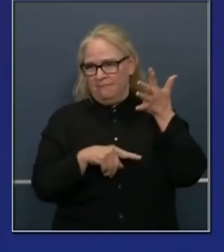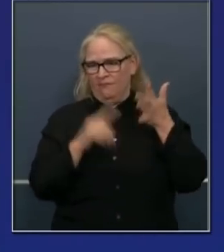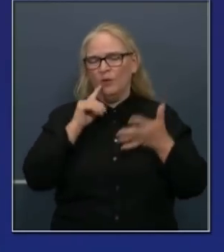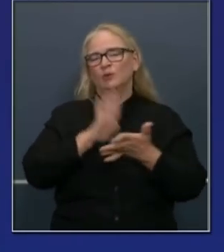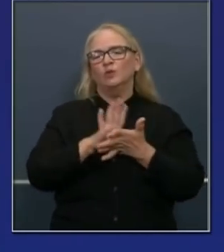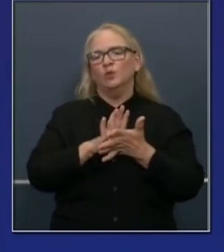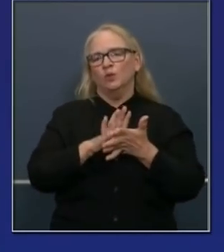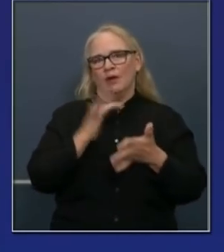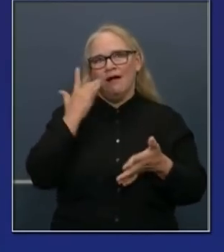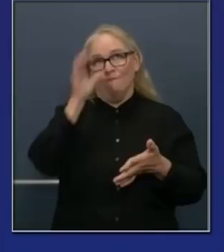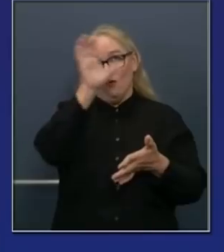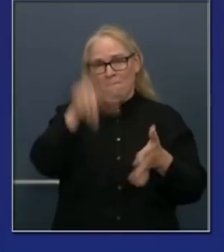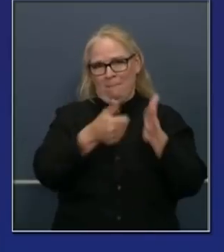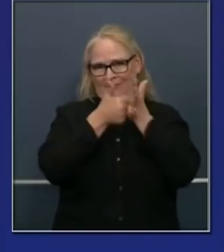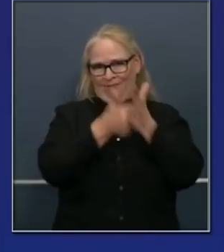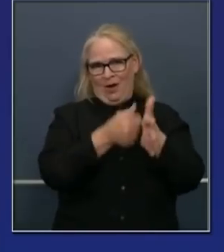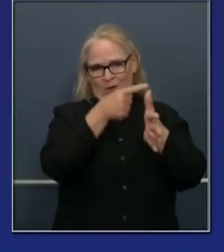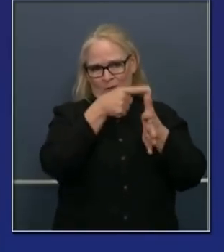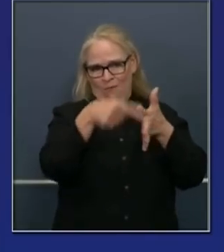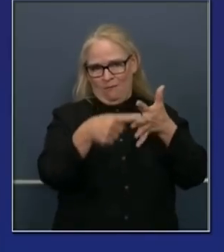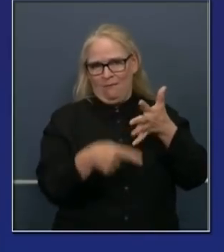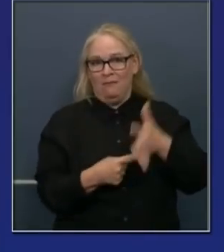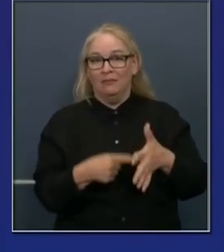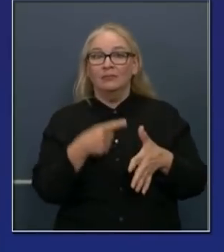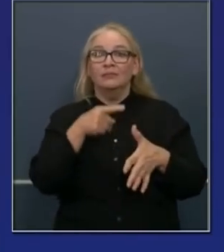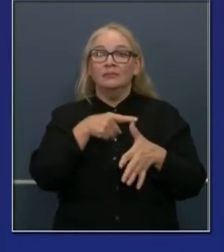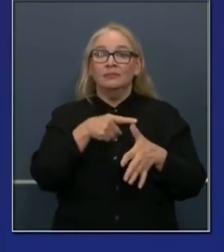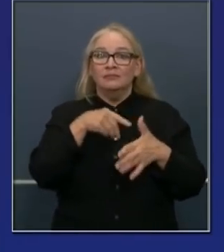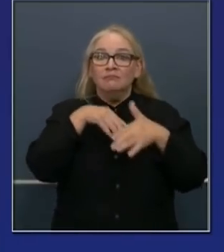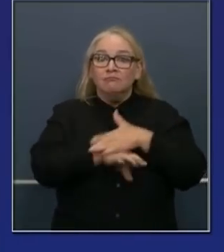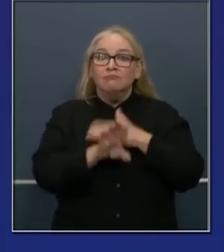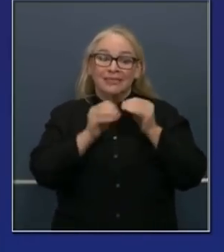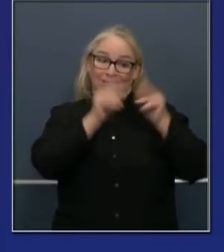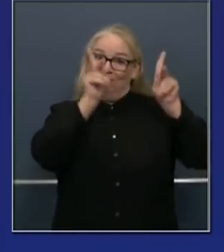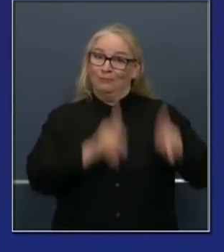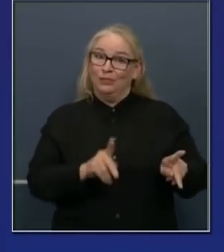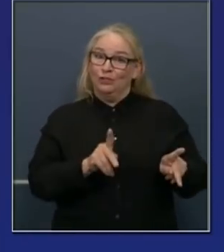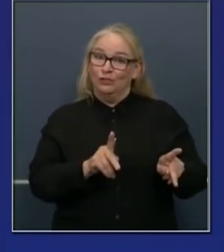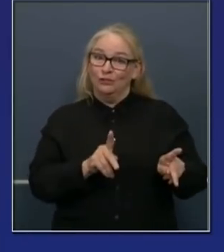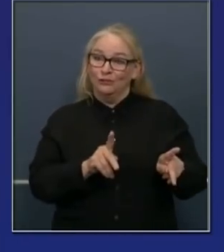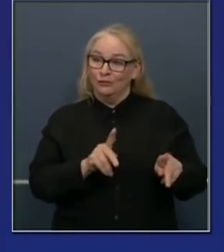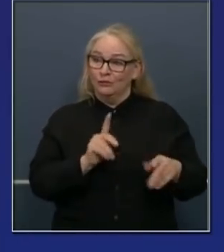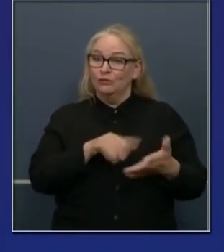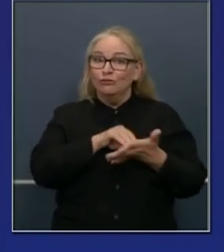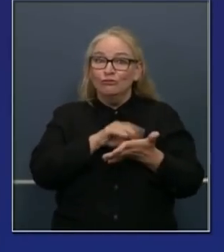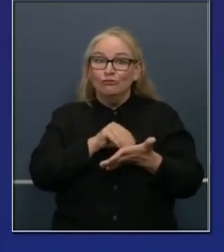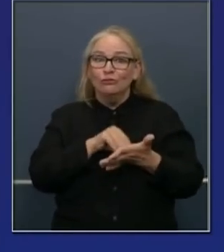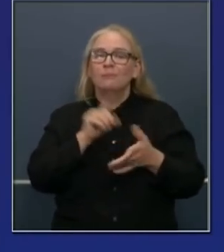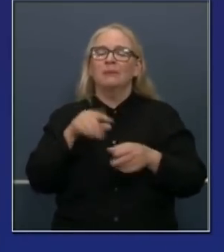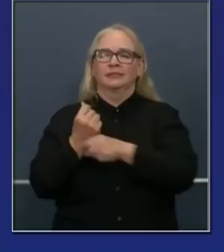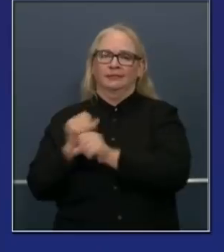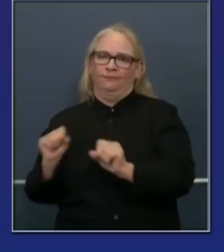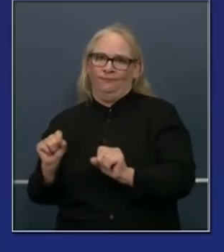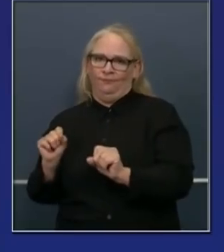HERE IS THE FIVE PRINCIPLES WE ARE LAYING OUT IN TERMS OF PANDEMIC PLAN FOR SCHOOLS IN THE STATE OF CALIFORNIA. NUMBER ONE, SAFE IN PERSON